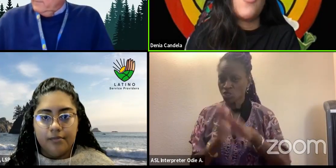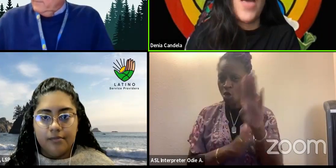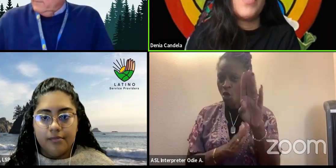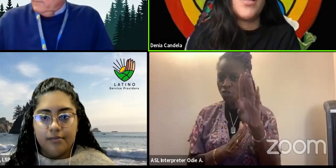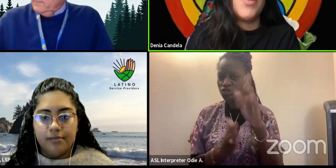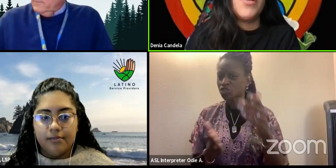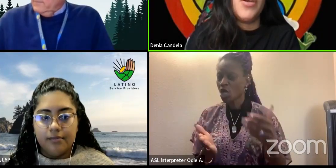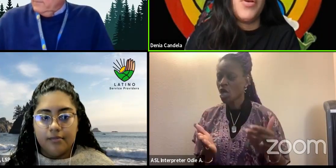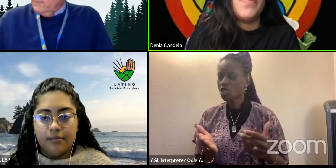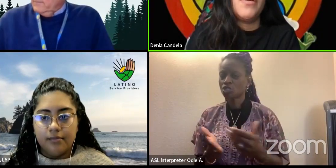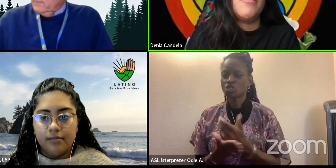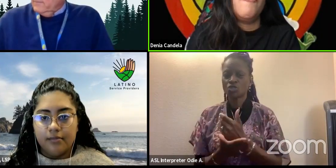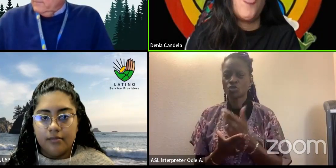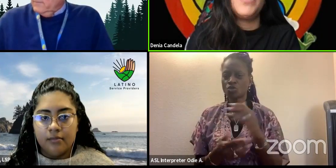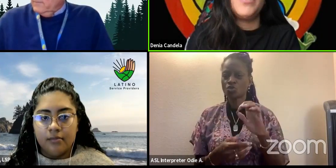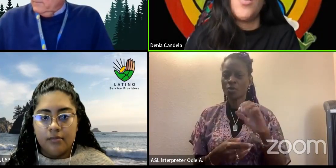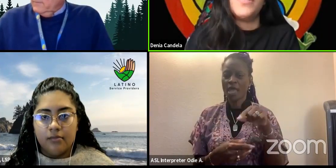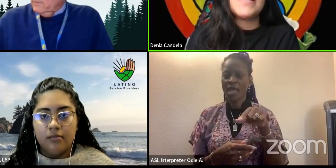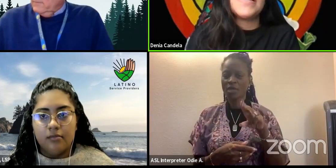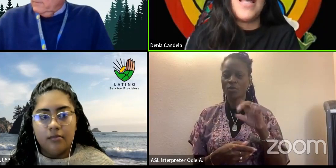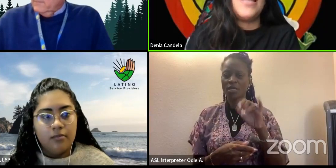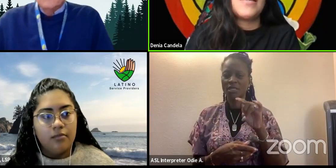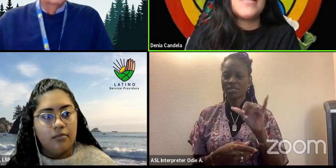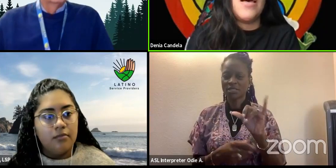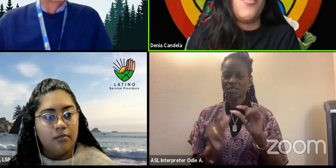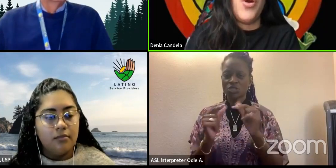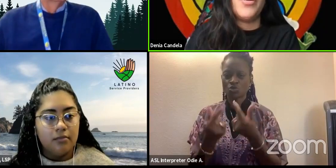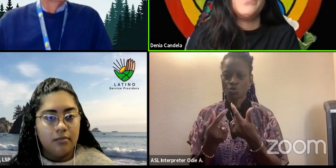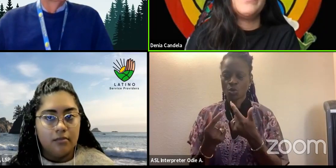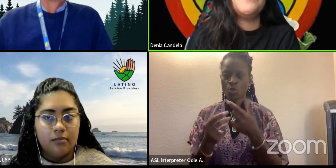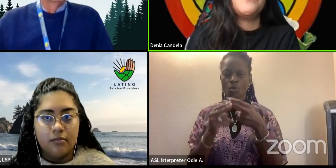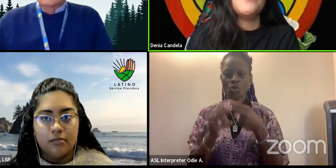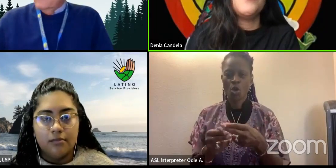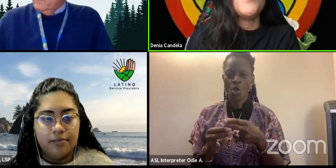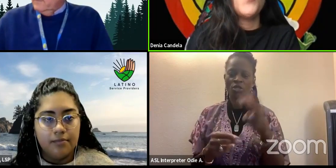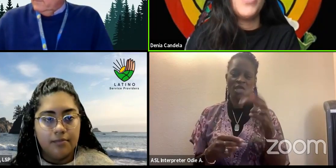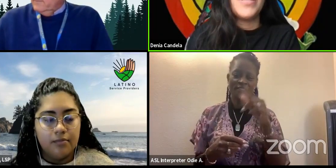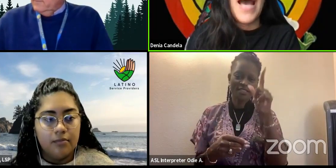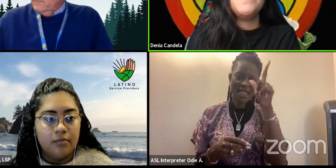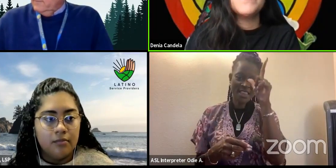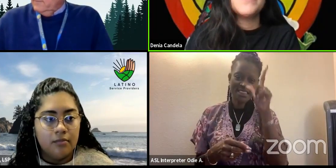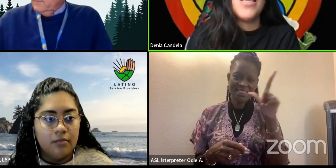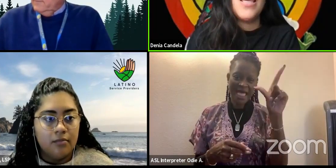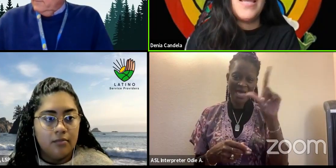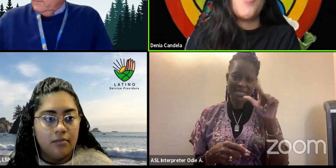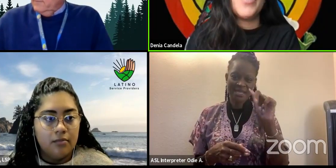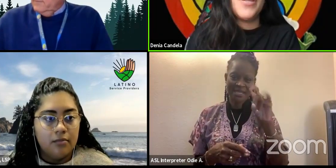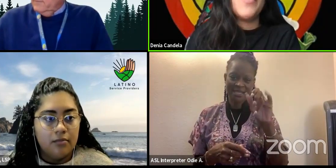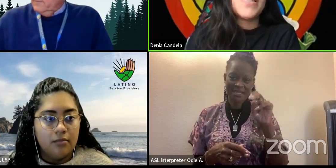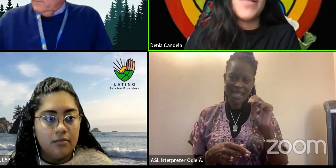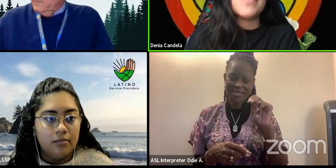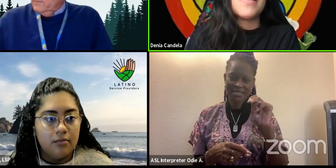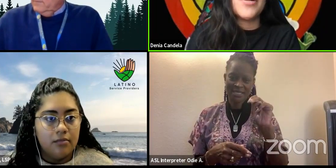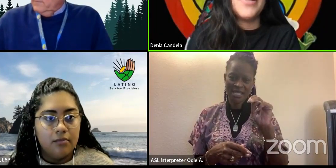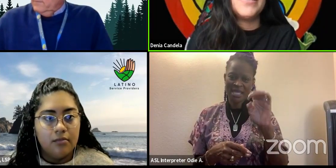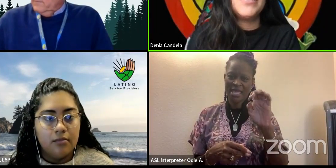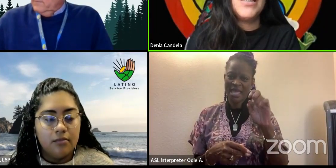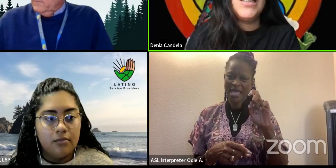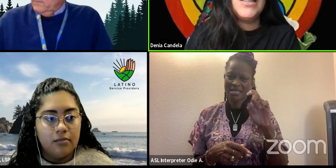Health Equity Community Group, formerly known as the Latinx Health Work Group. We have gaps and over here with some lessons learned.